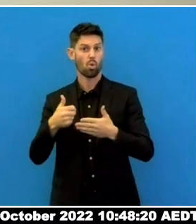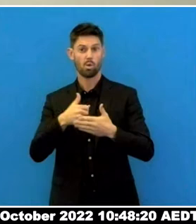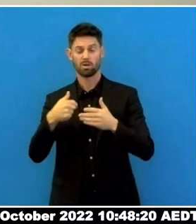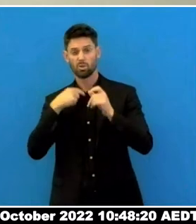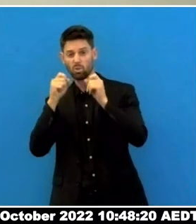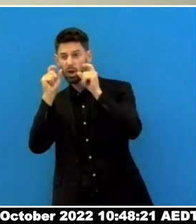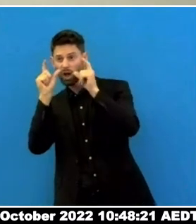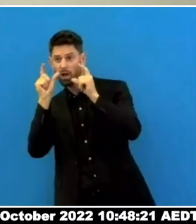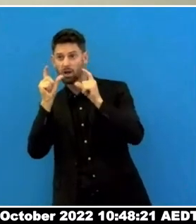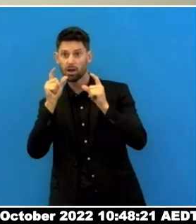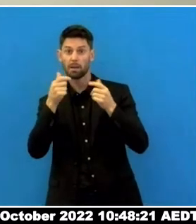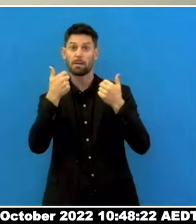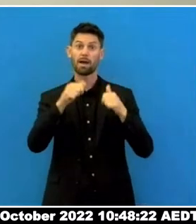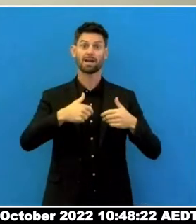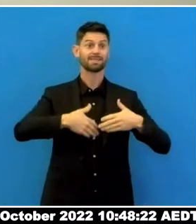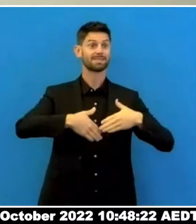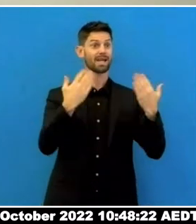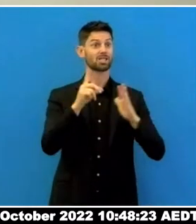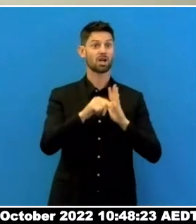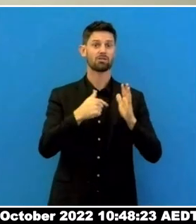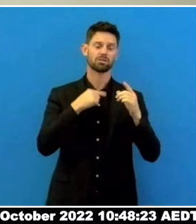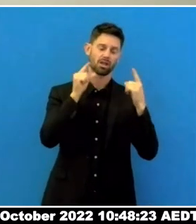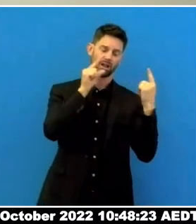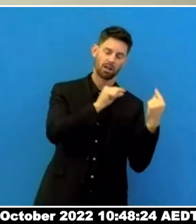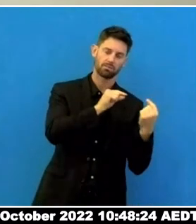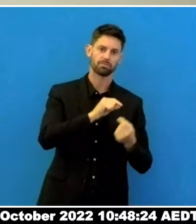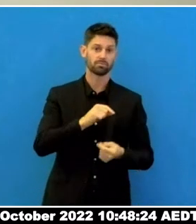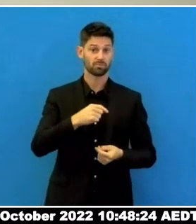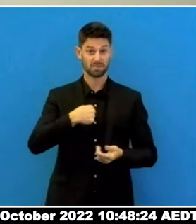I am unable to stand for longer than about 20 minutes.